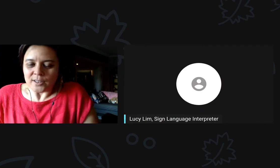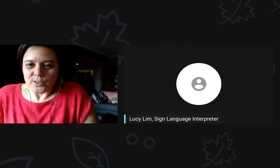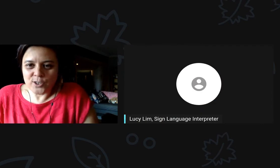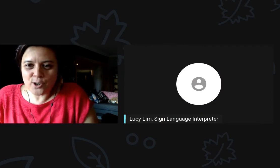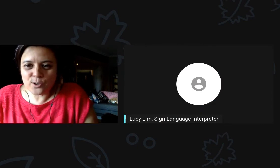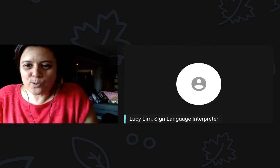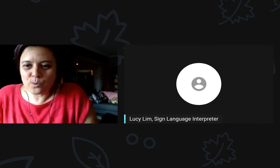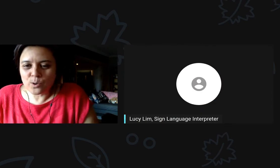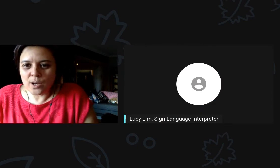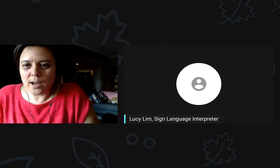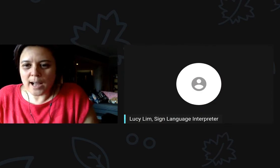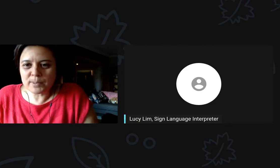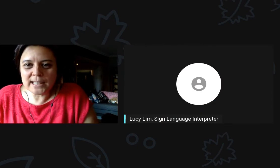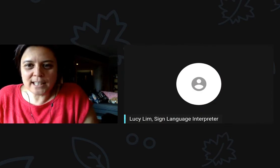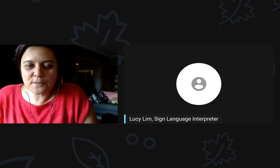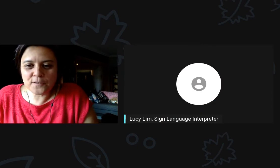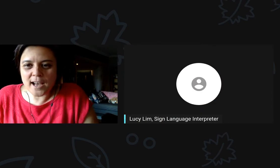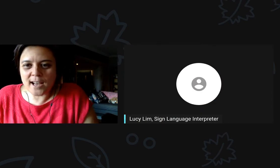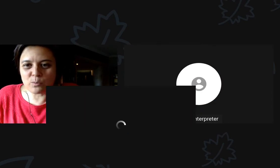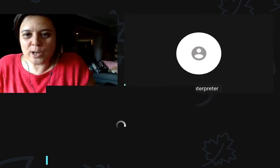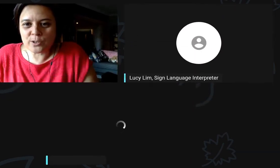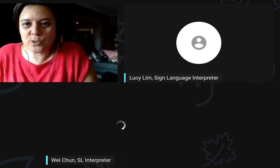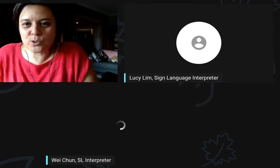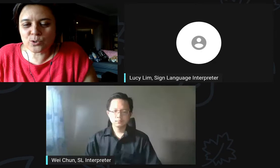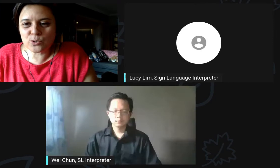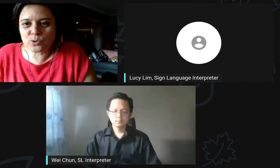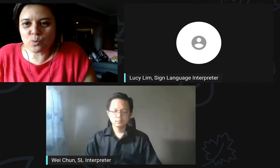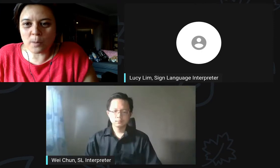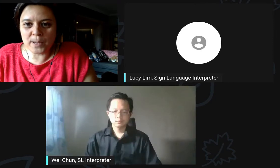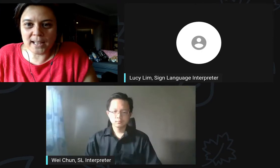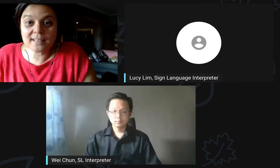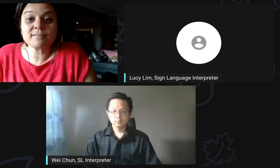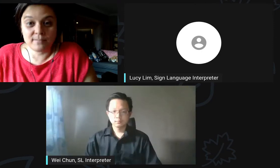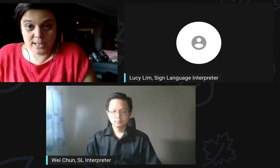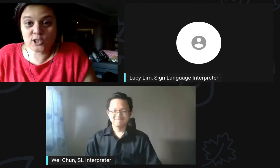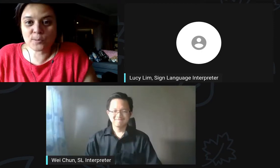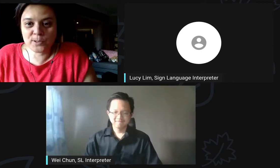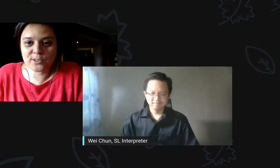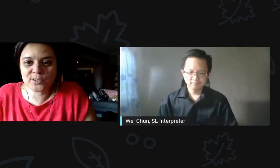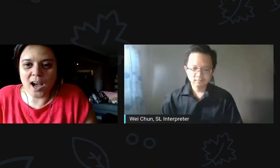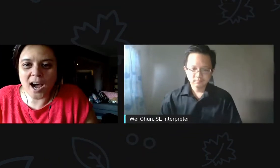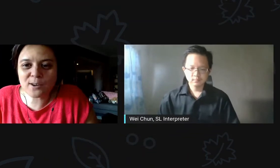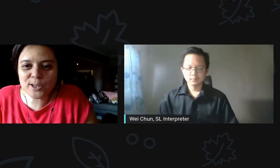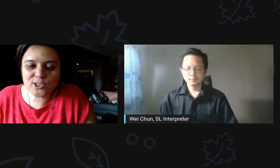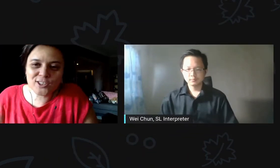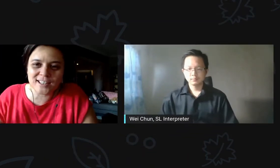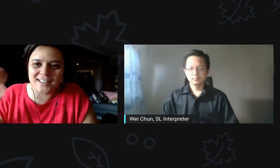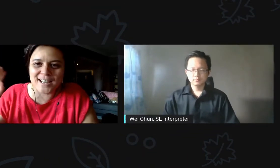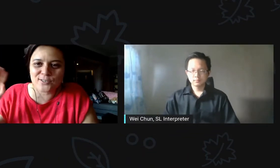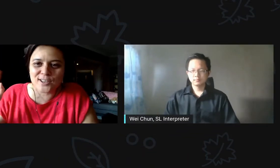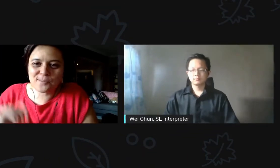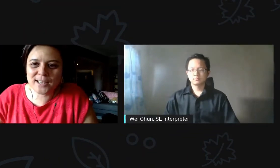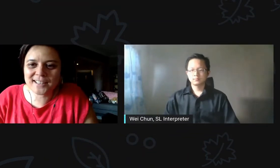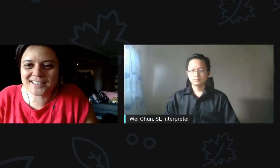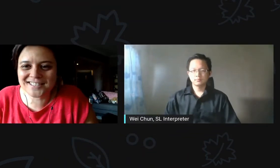So I believe that we are swapping interpreters. Hi Wei Chun, thanks for coming.